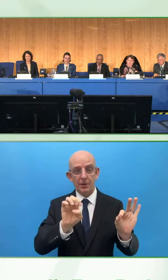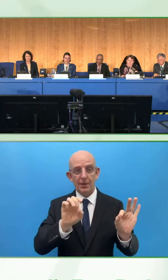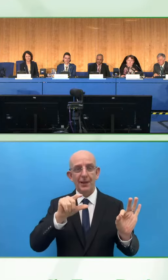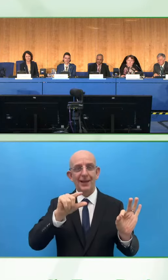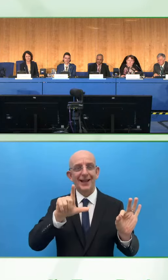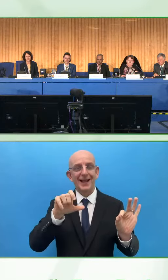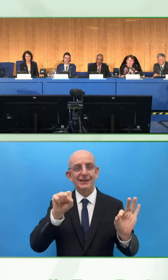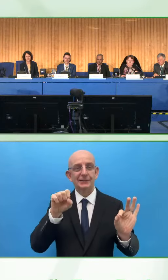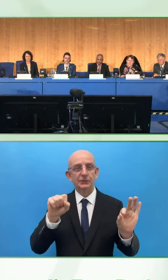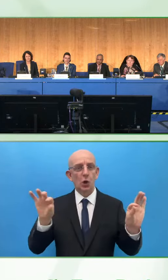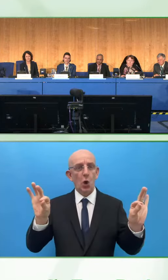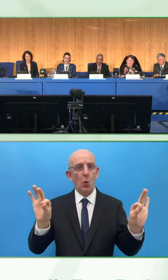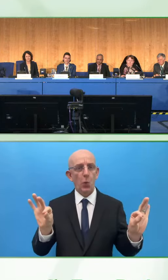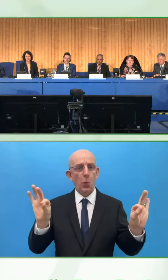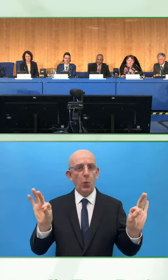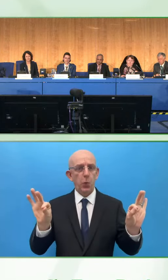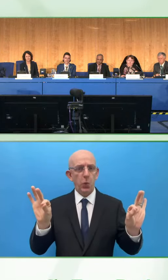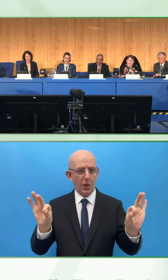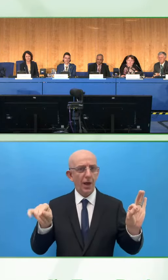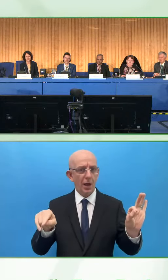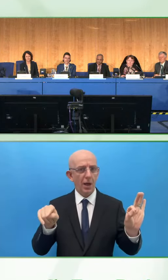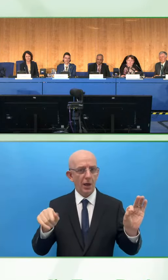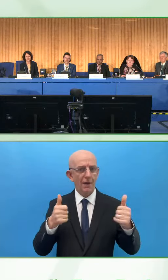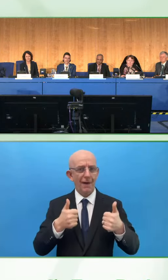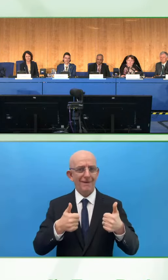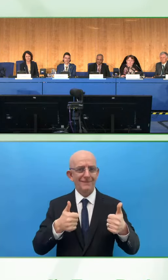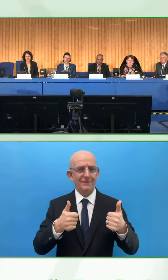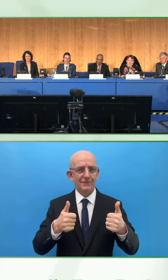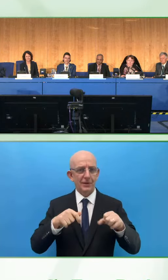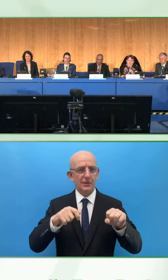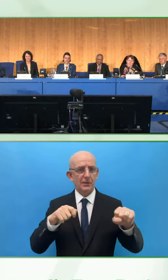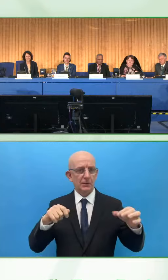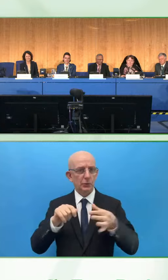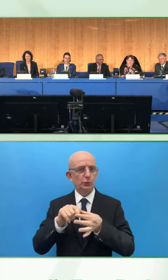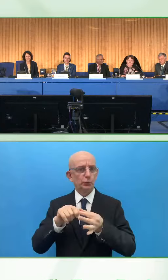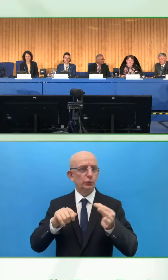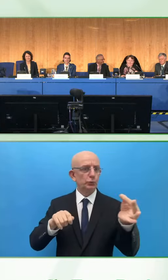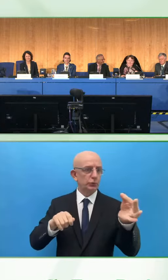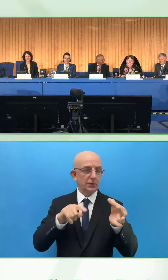mouth for extra strength all the time. Don't tell my dentist.